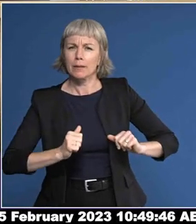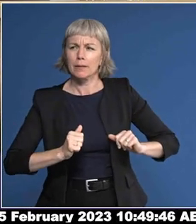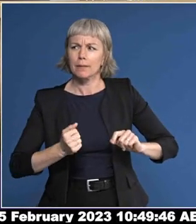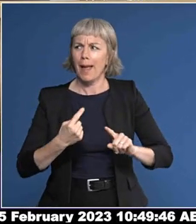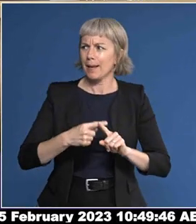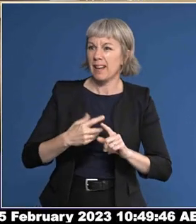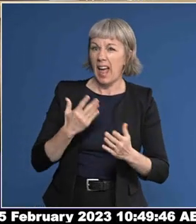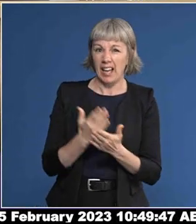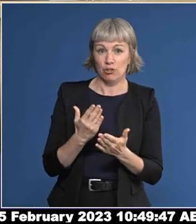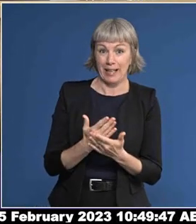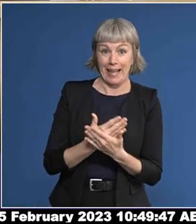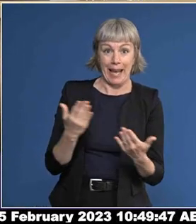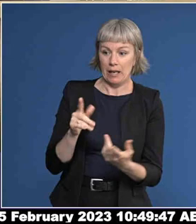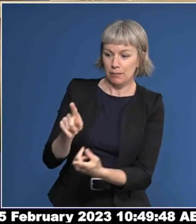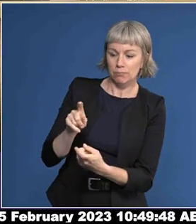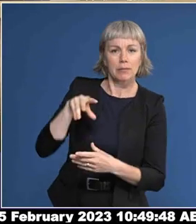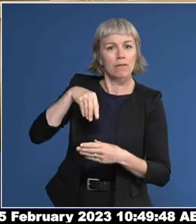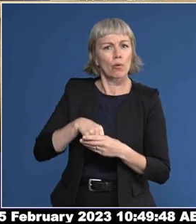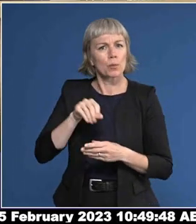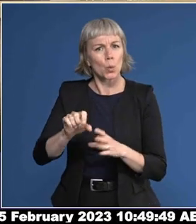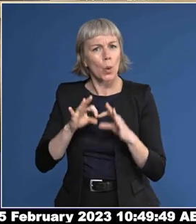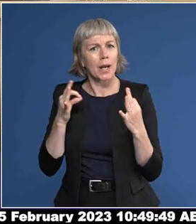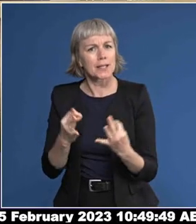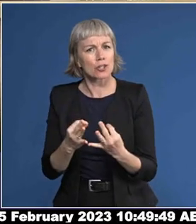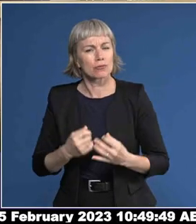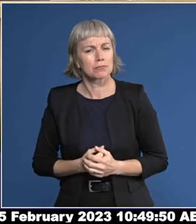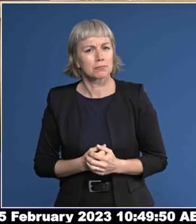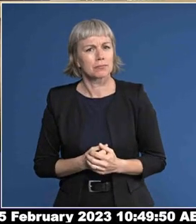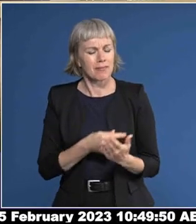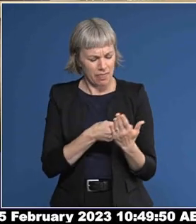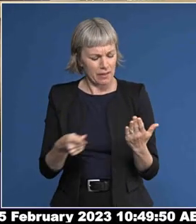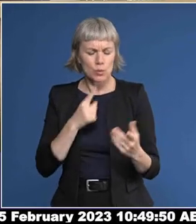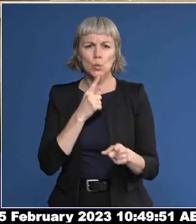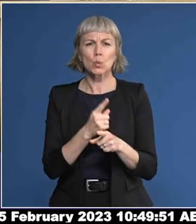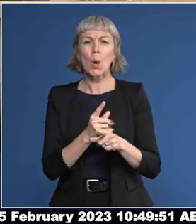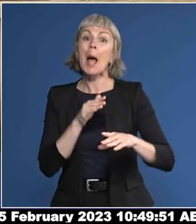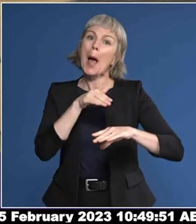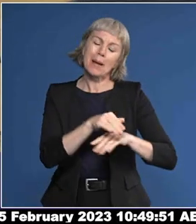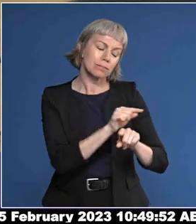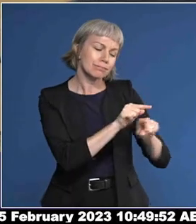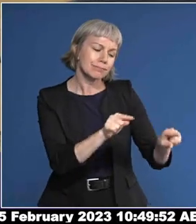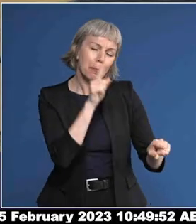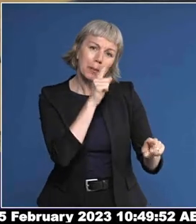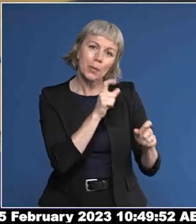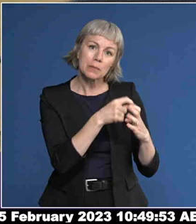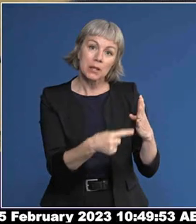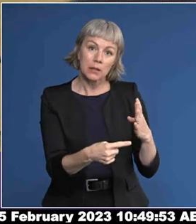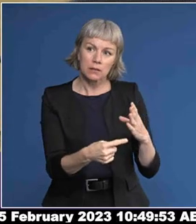of involvement?" It was directed about people with disability but not involving people with disability at all those stages.